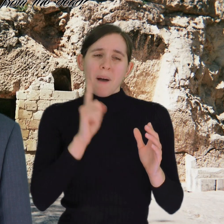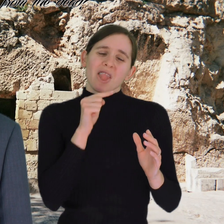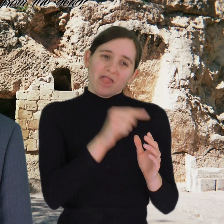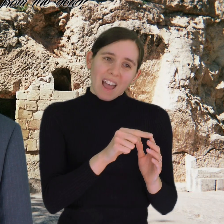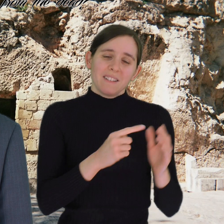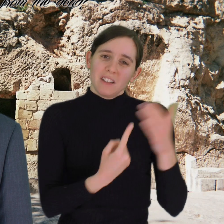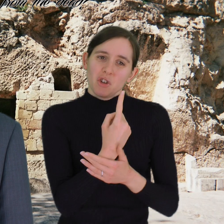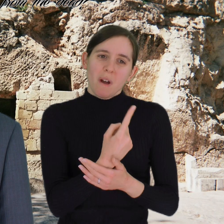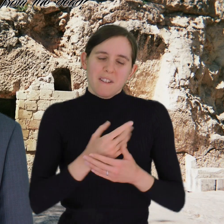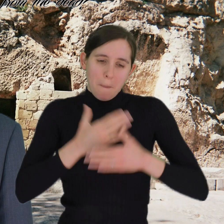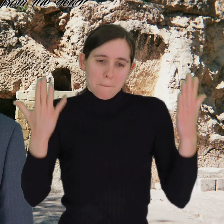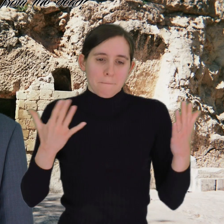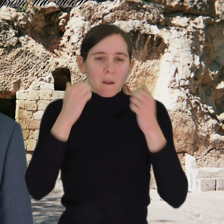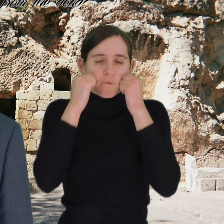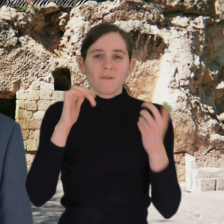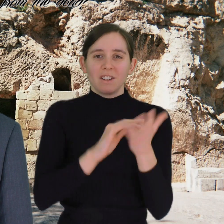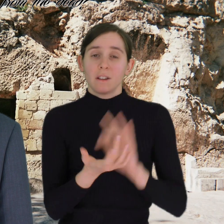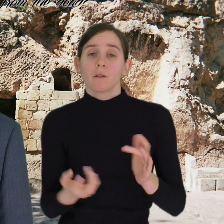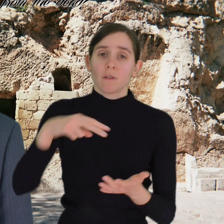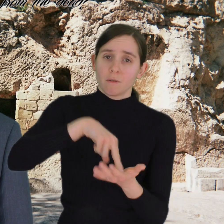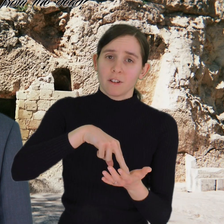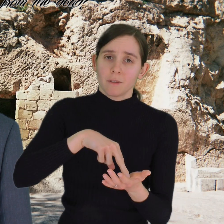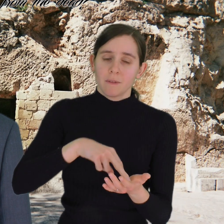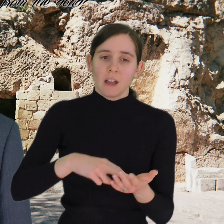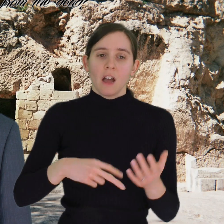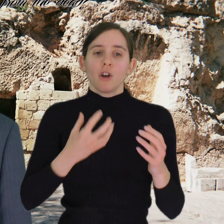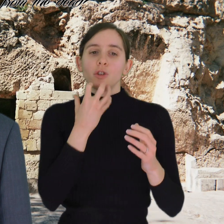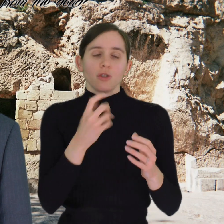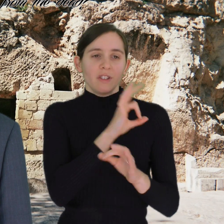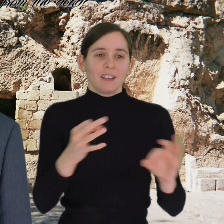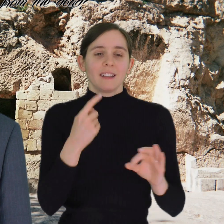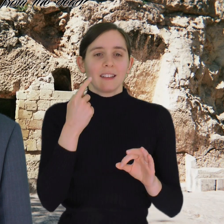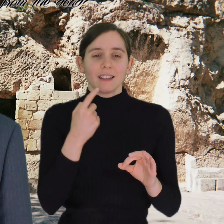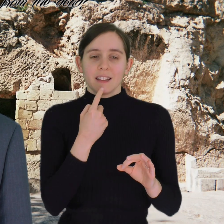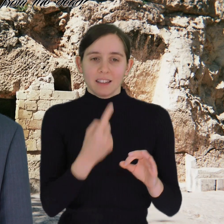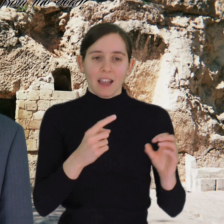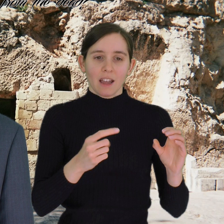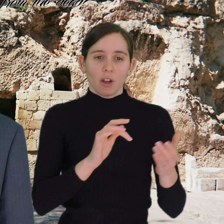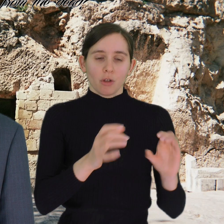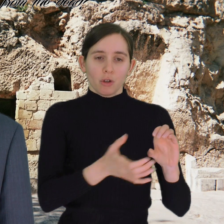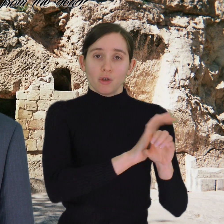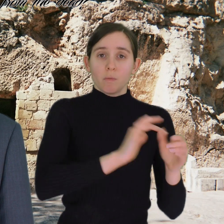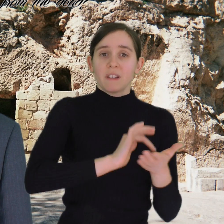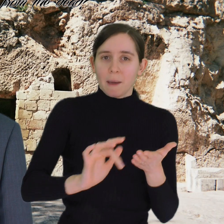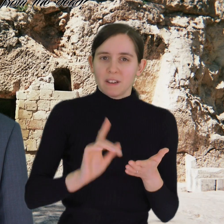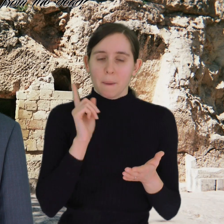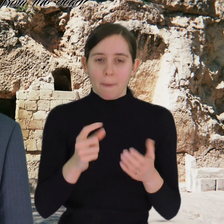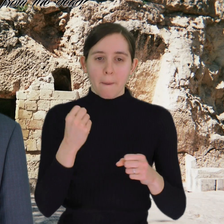The Jews did not deny the tomb was empty, but instead made up an explanation to deny the resurrection.